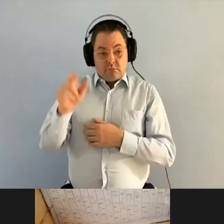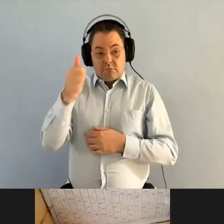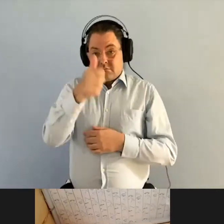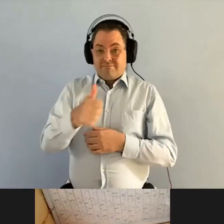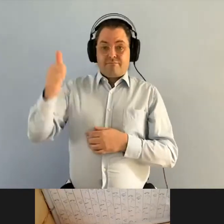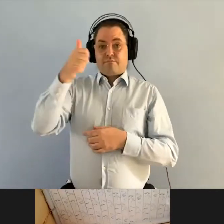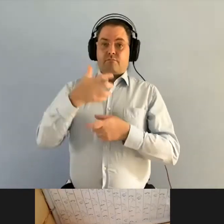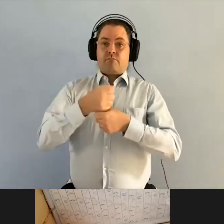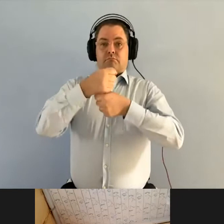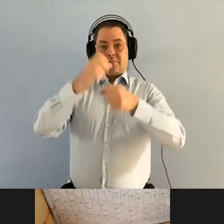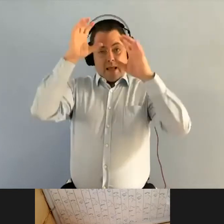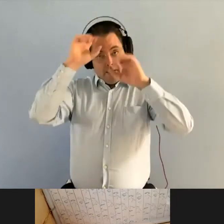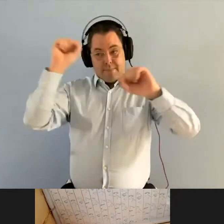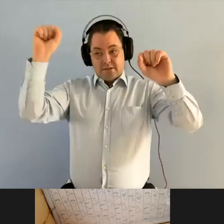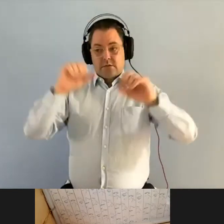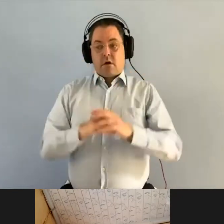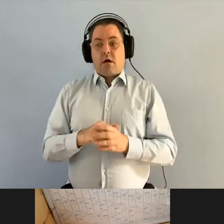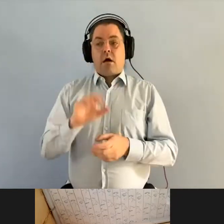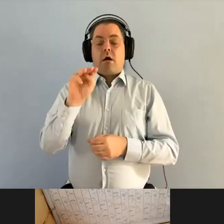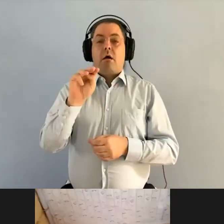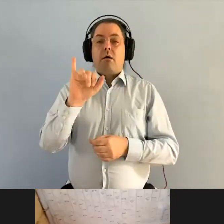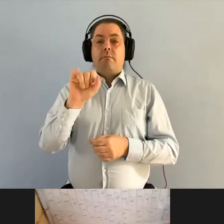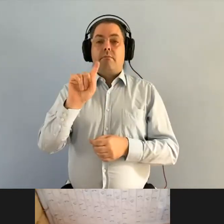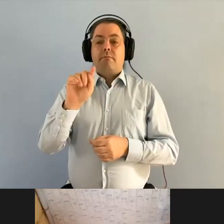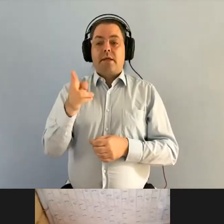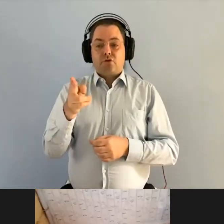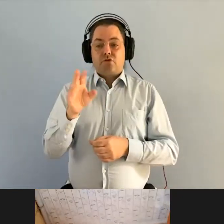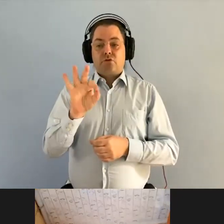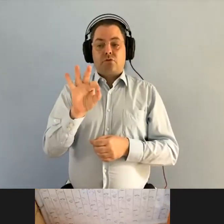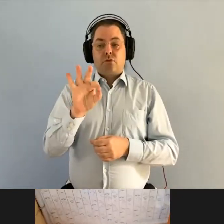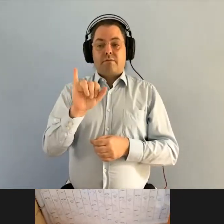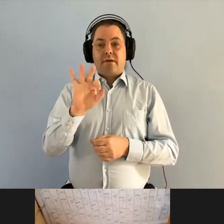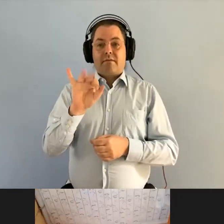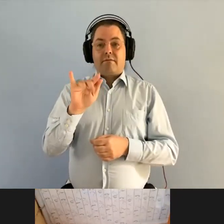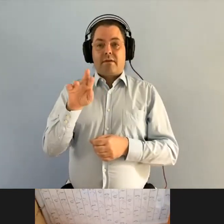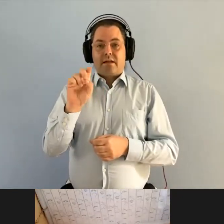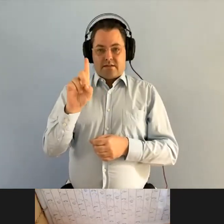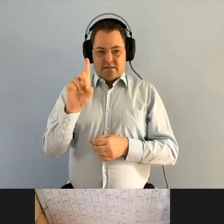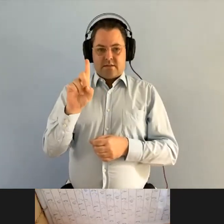ado, I want to invite your